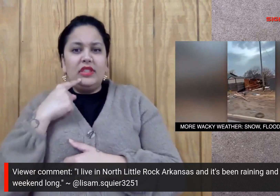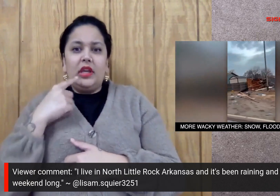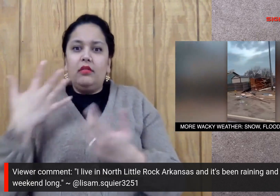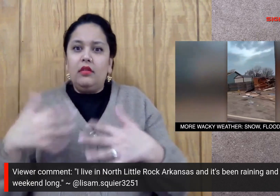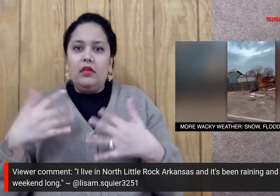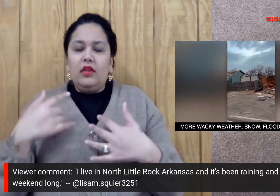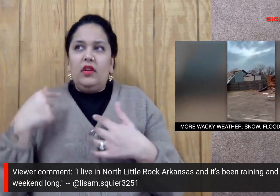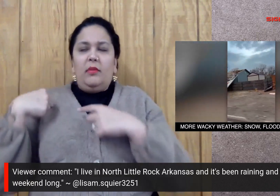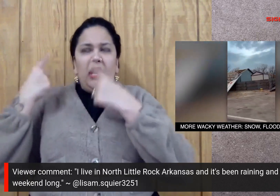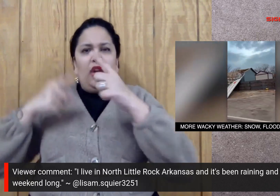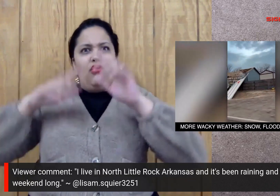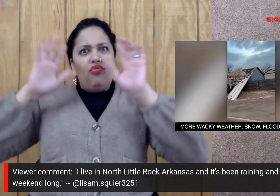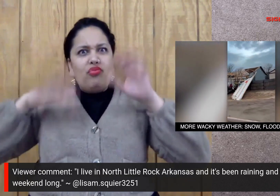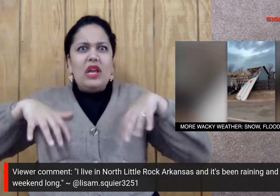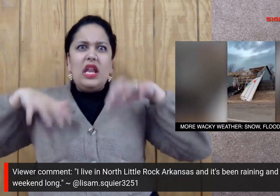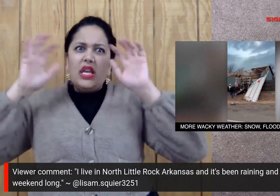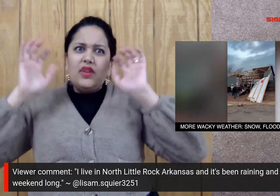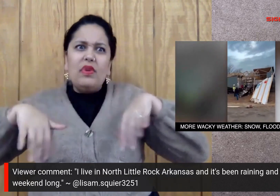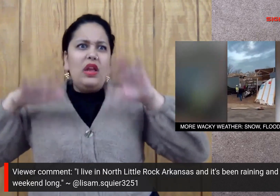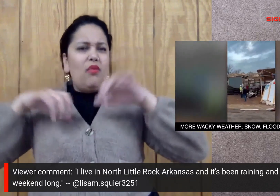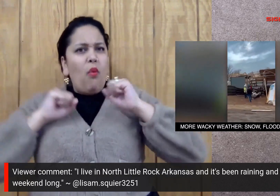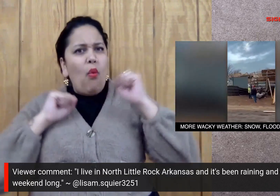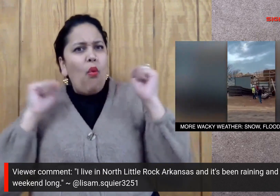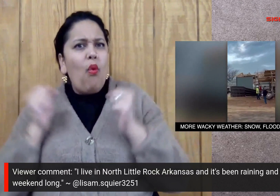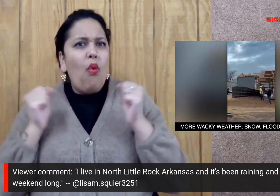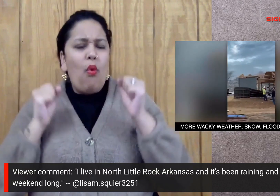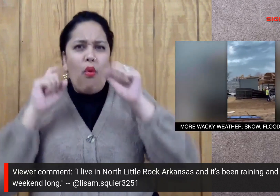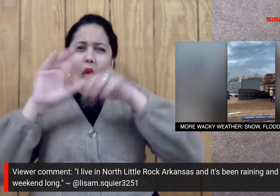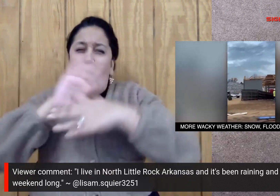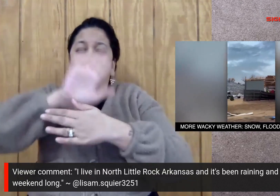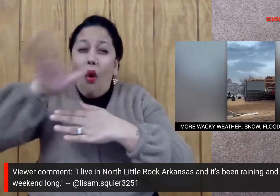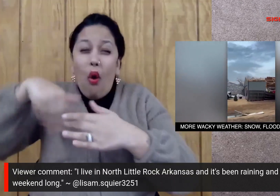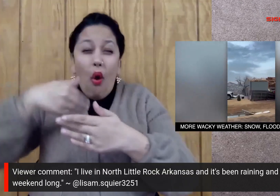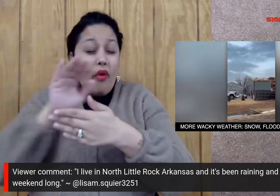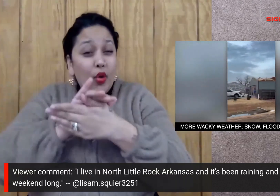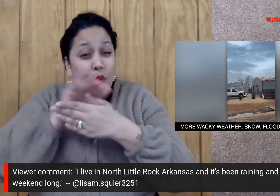and she says it has been raining and cold all weekend.